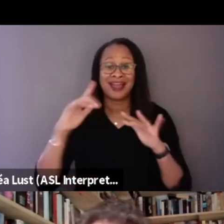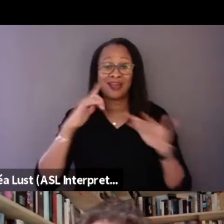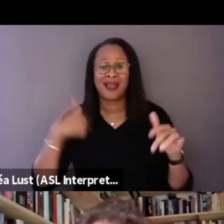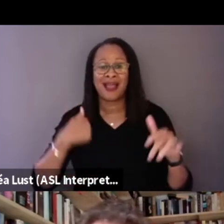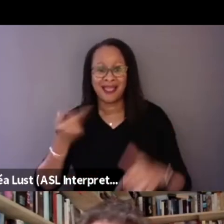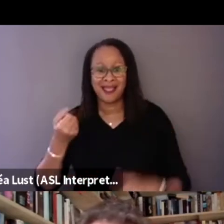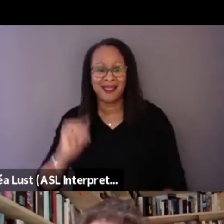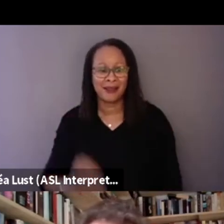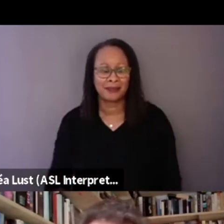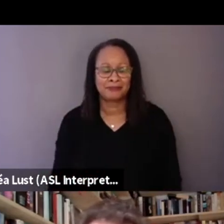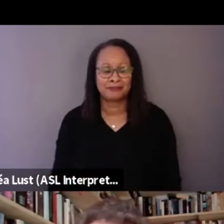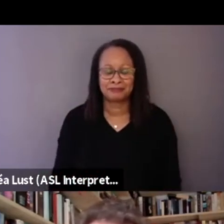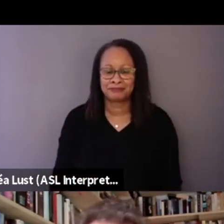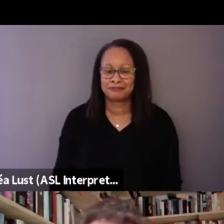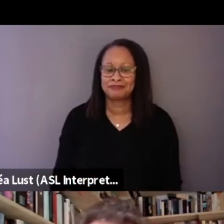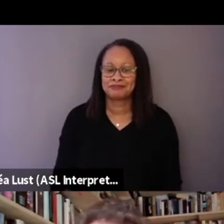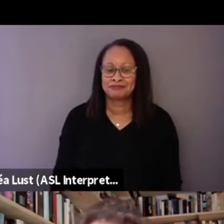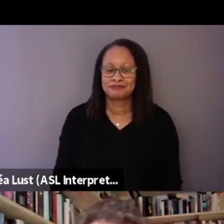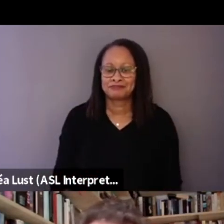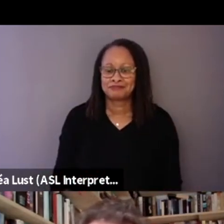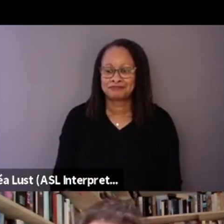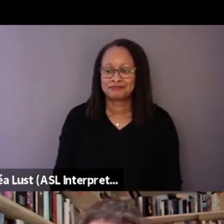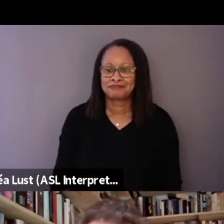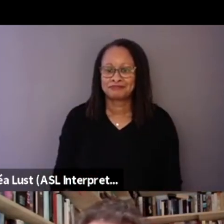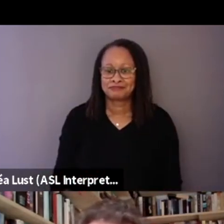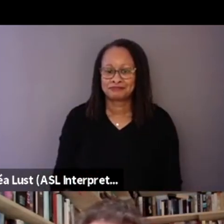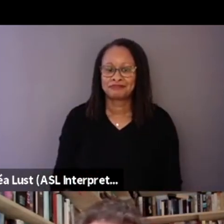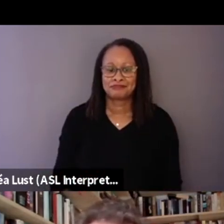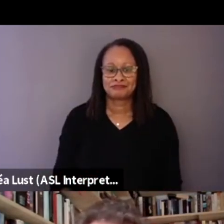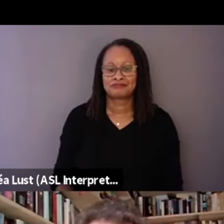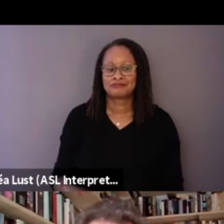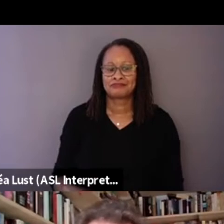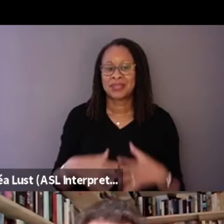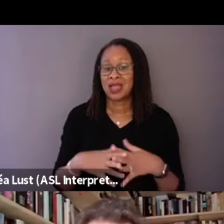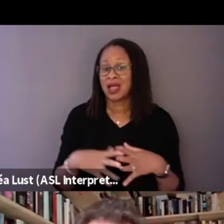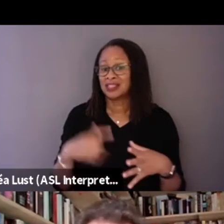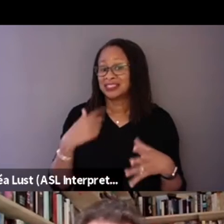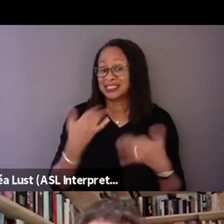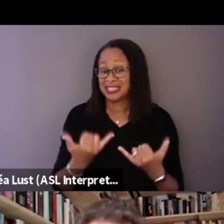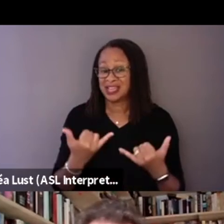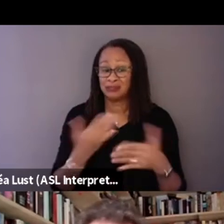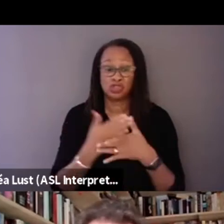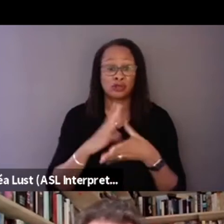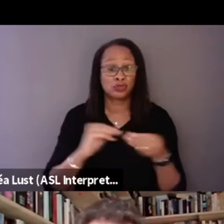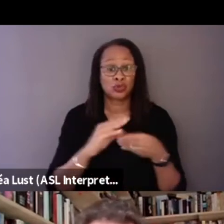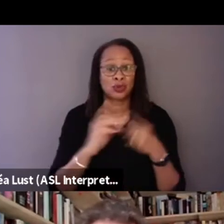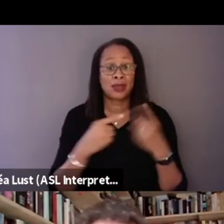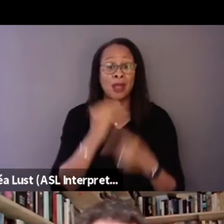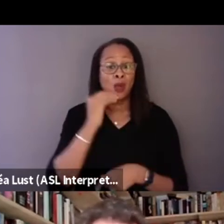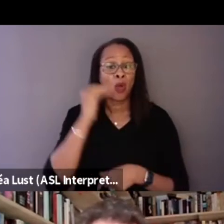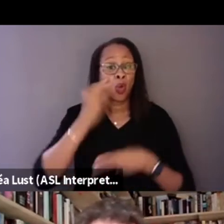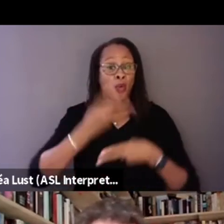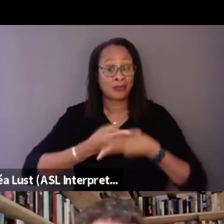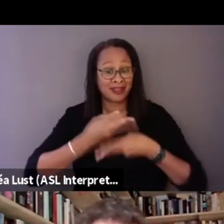These days I've been sharing my story about how home care keeps me alive. Unlike most others living with ALS,